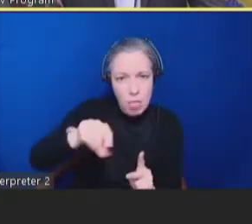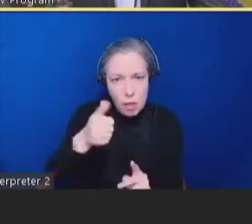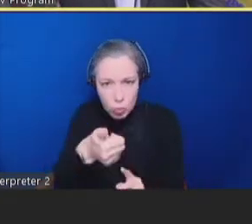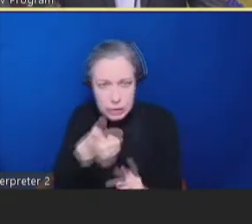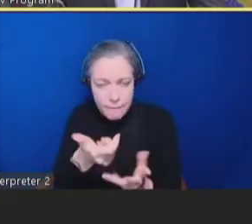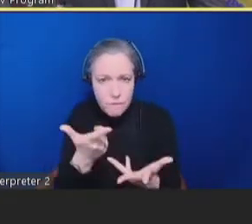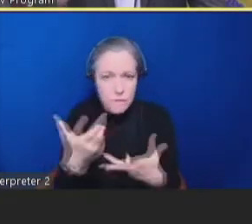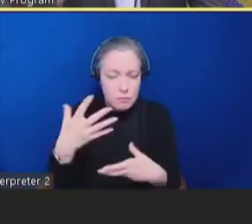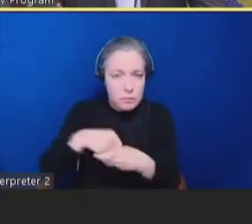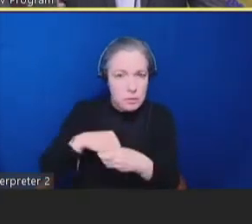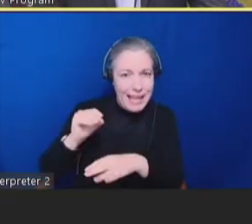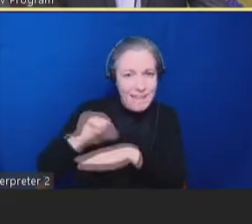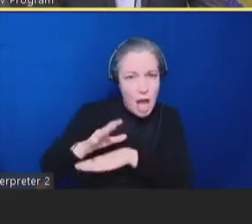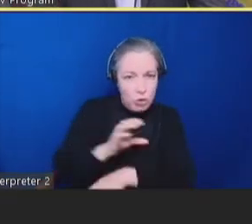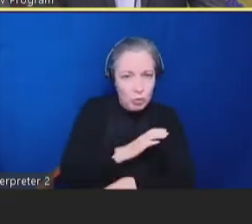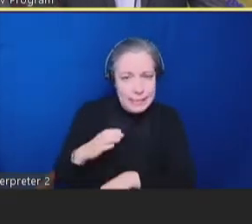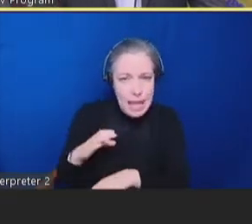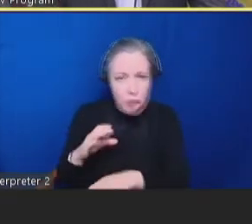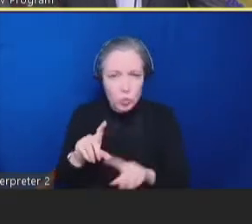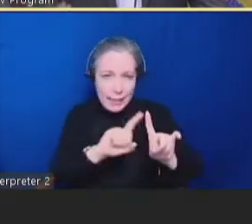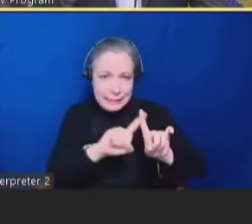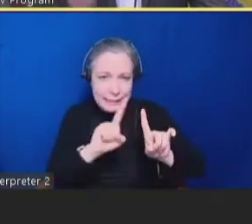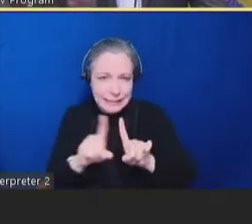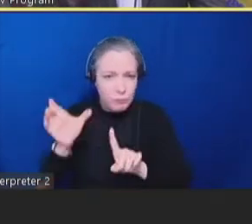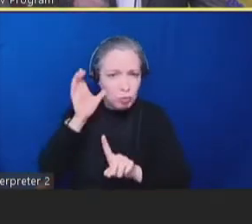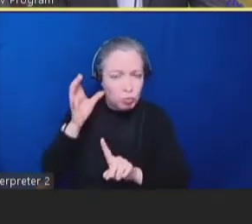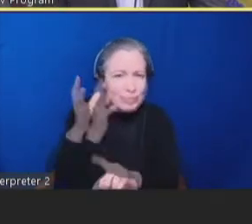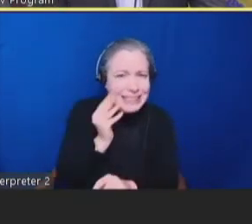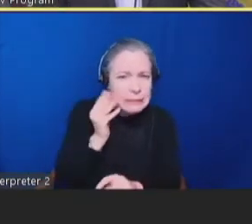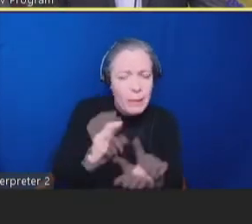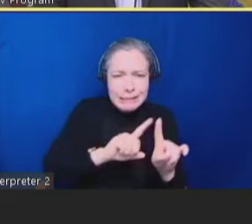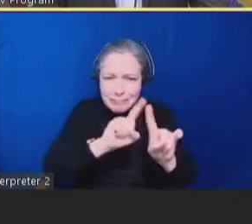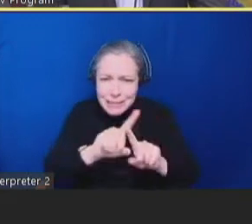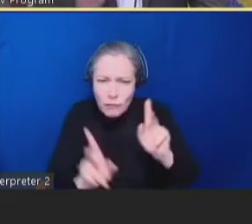walks of life from different parts of the world to say how do we need to reimagine this. So, many